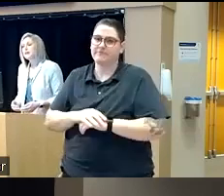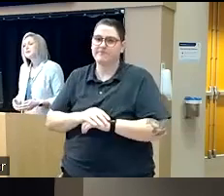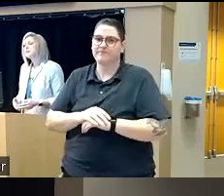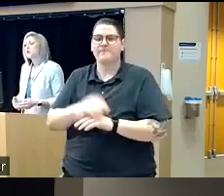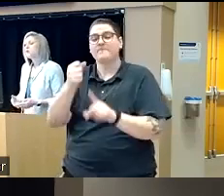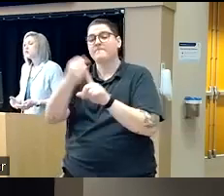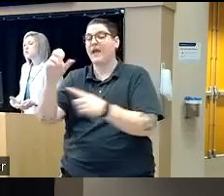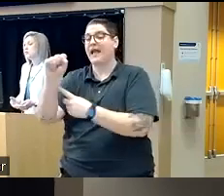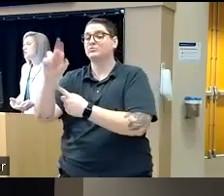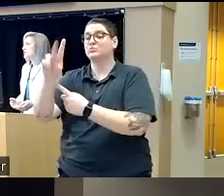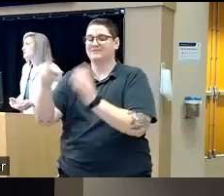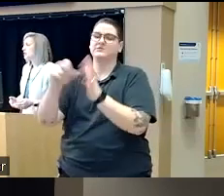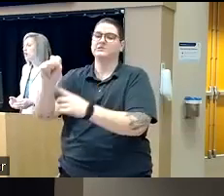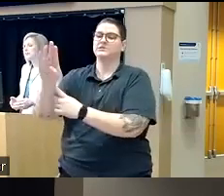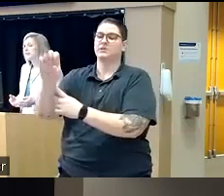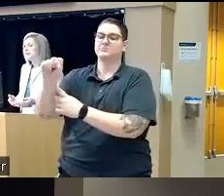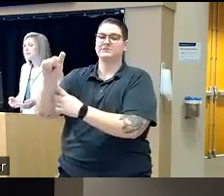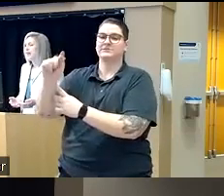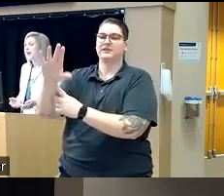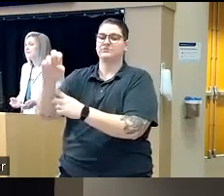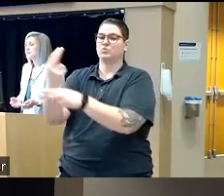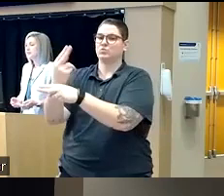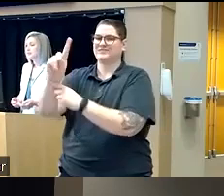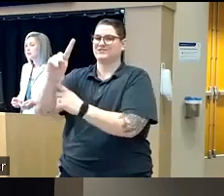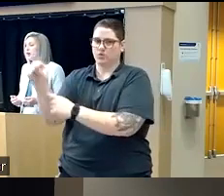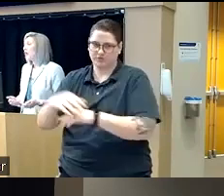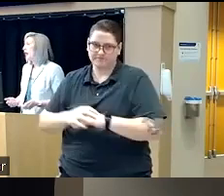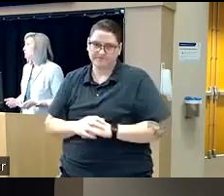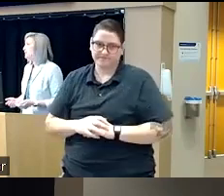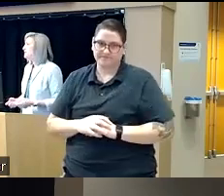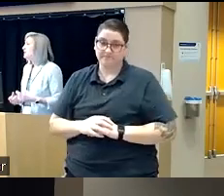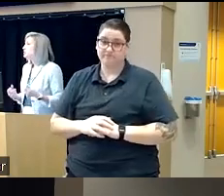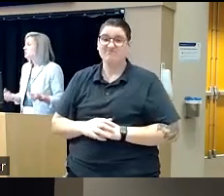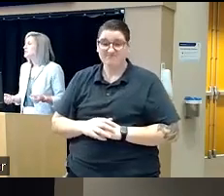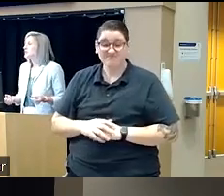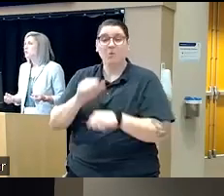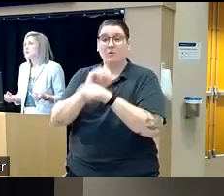next Workforce shortages are causing nearly half to consider other options so I just want to take